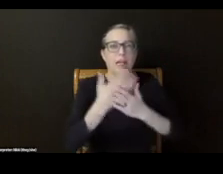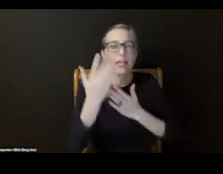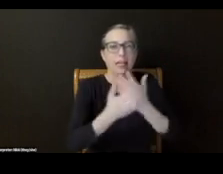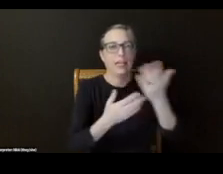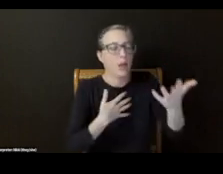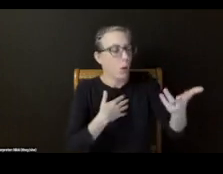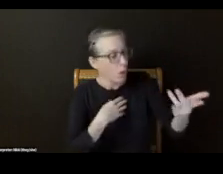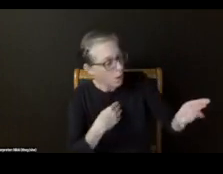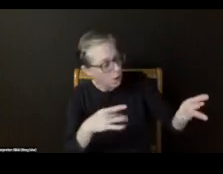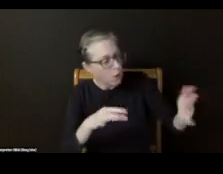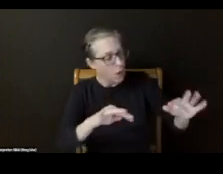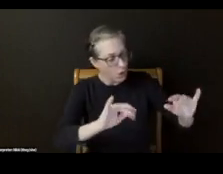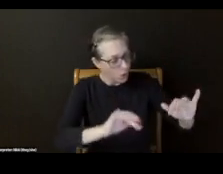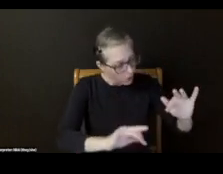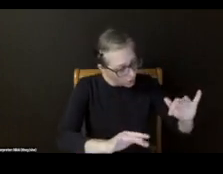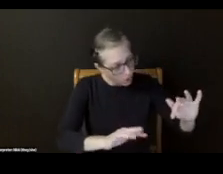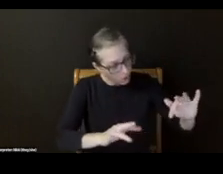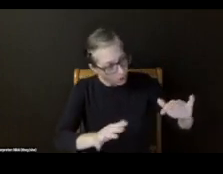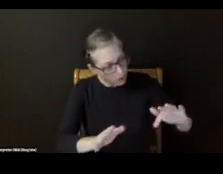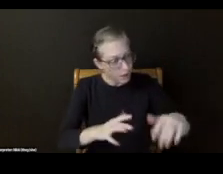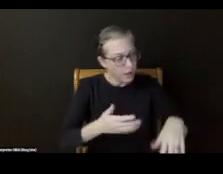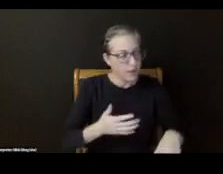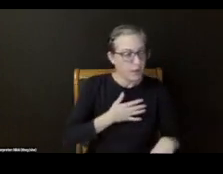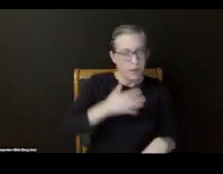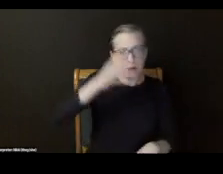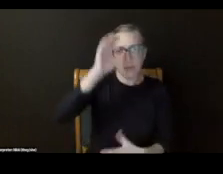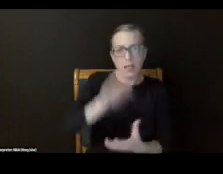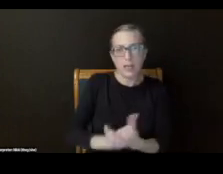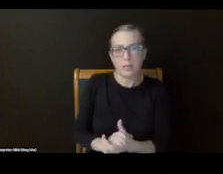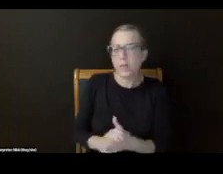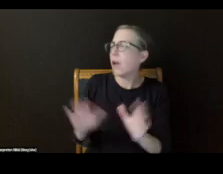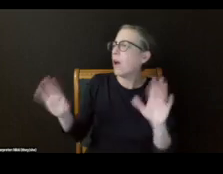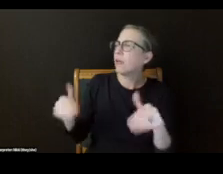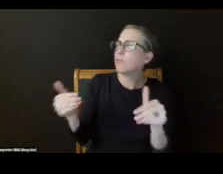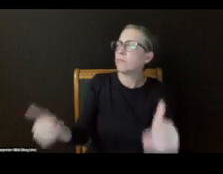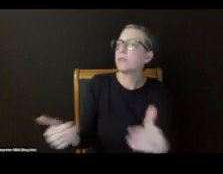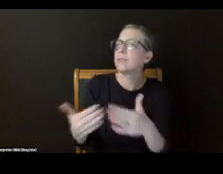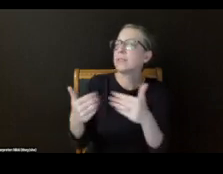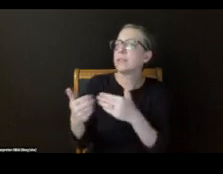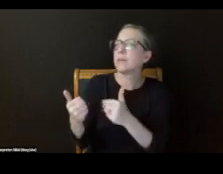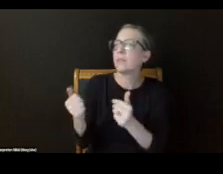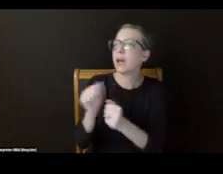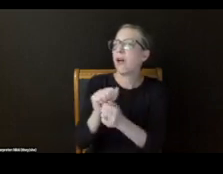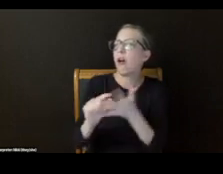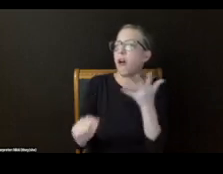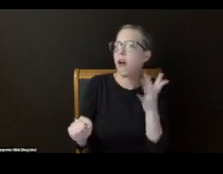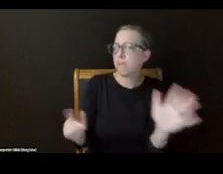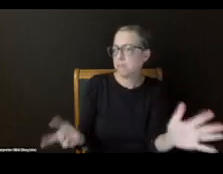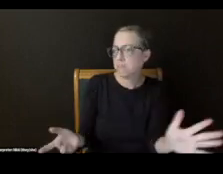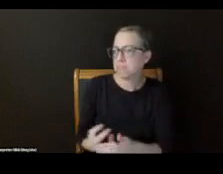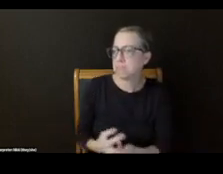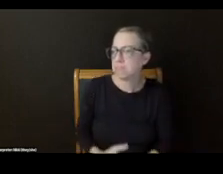my husband was like no let's just separate all of them. And so it's been,